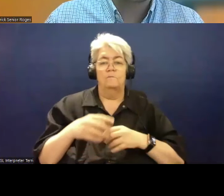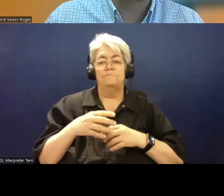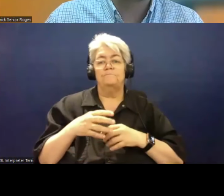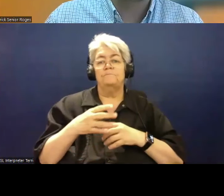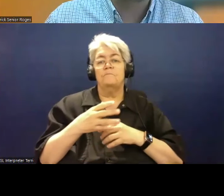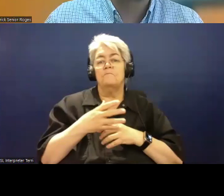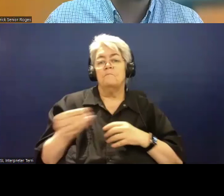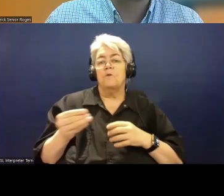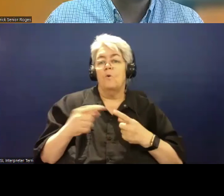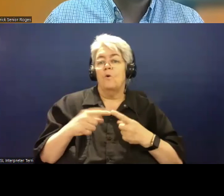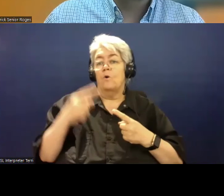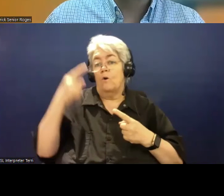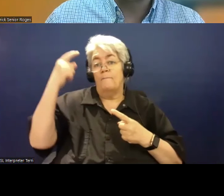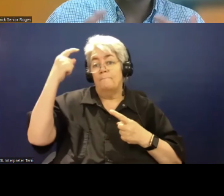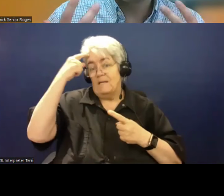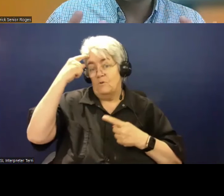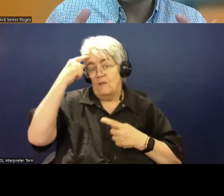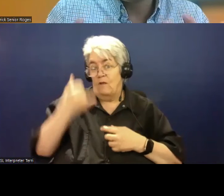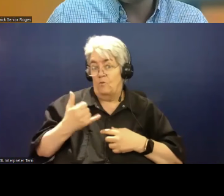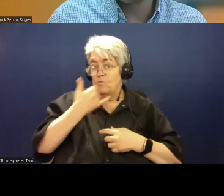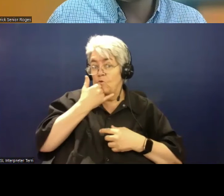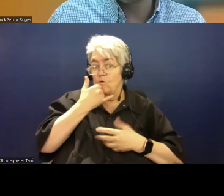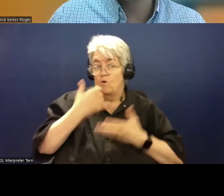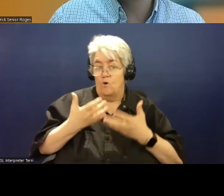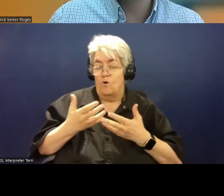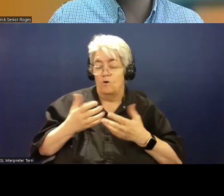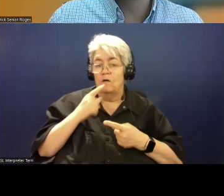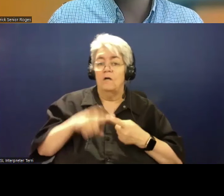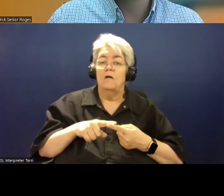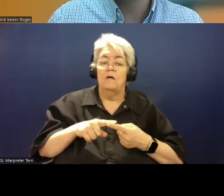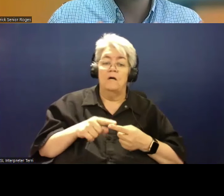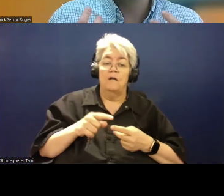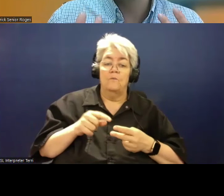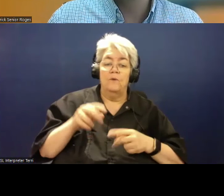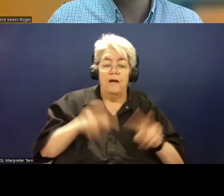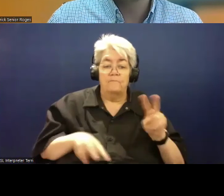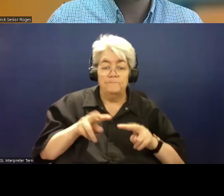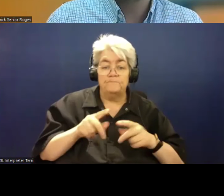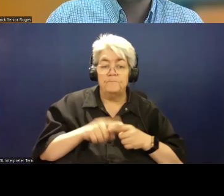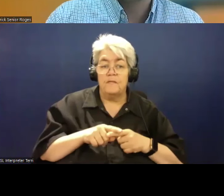MENTAL HEALTH CRISIS? THEY SPEAK TO THAT THEY CANNOT